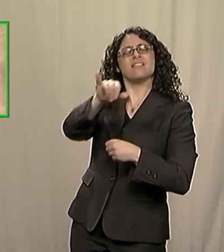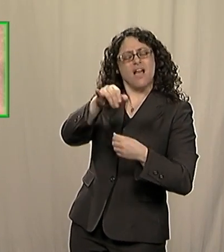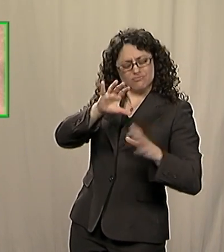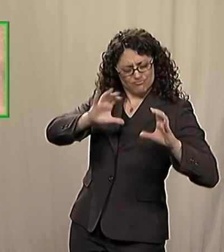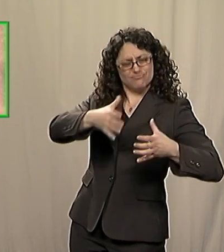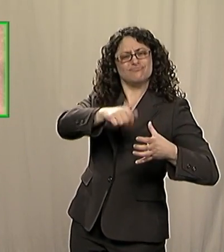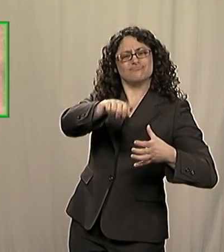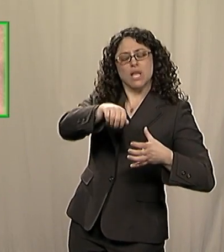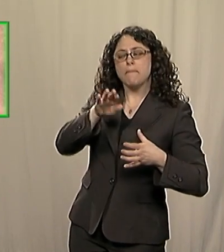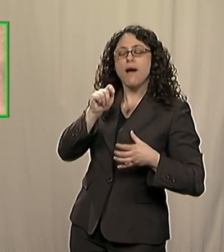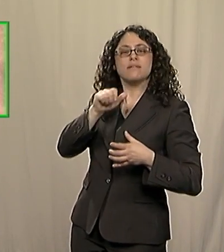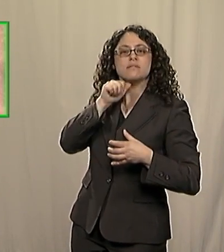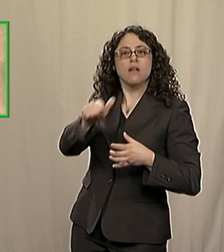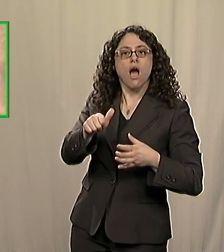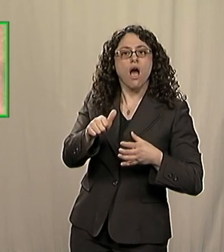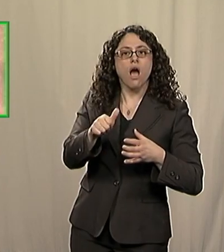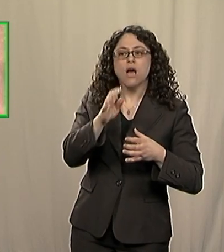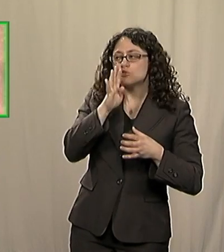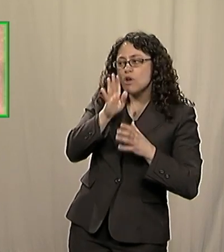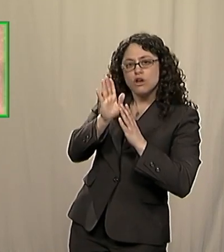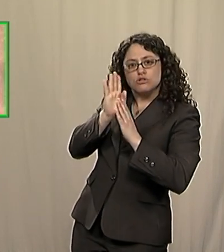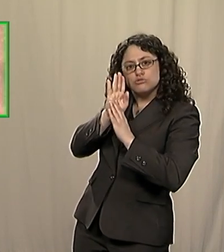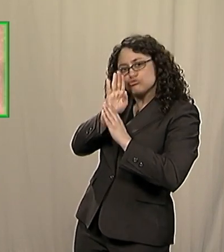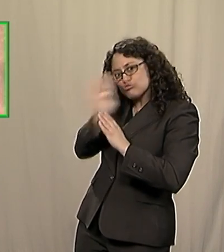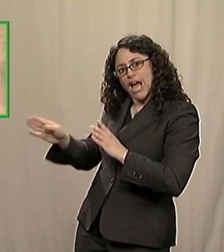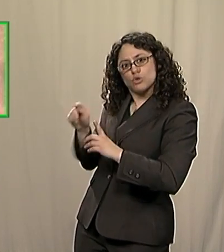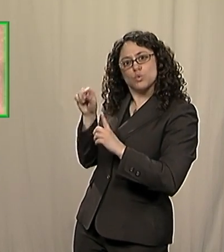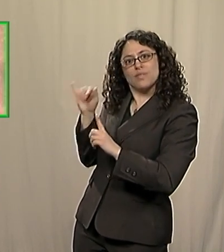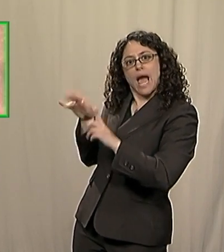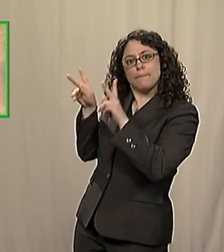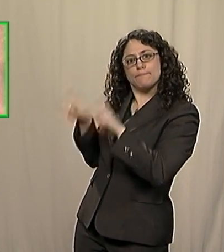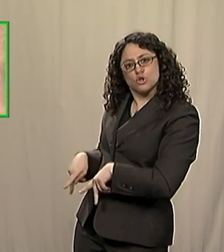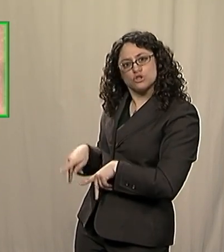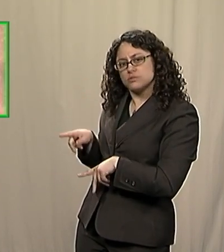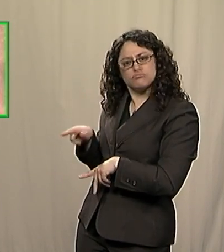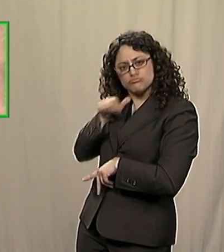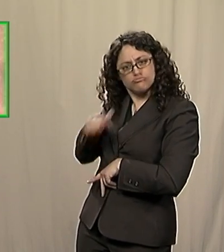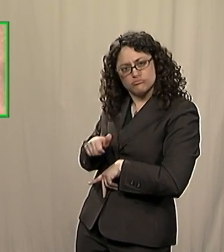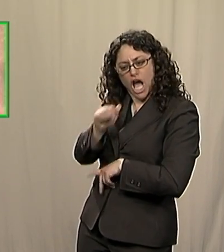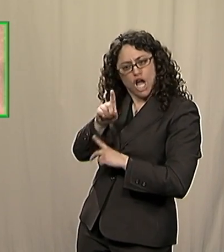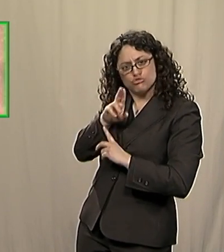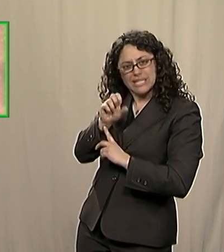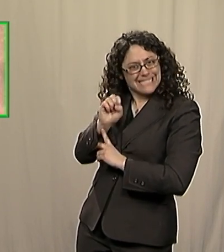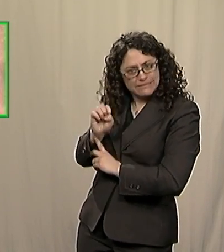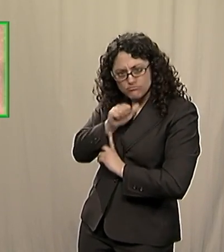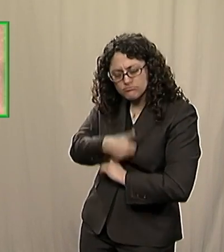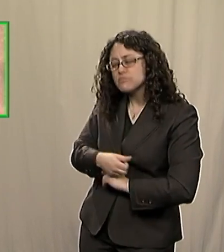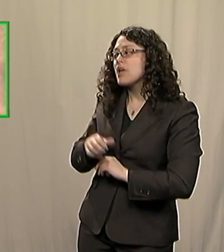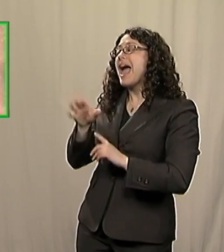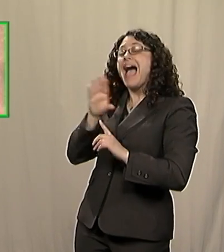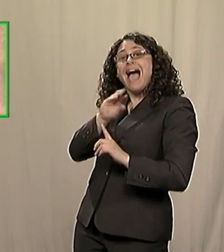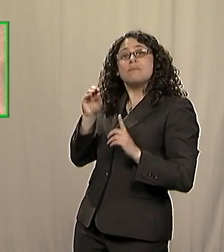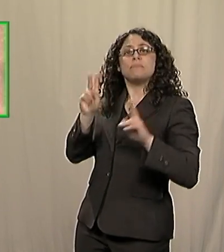and they can have, or there can be a perception of evaluation. This can have an impact when we talk about interpreting,